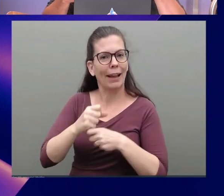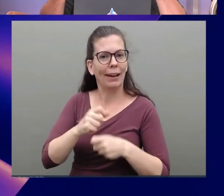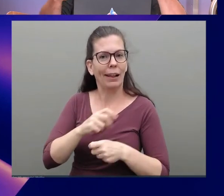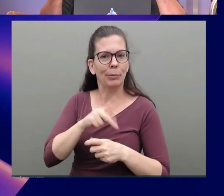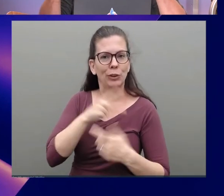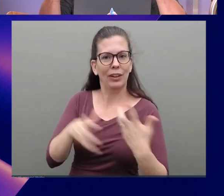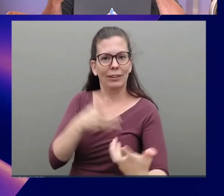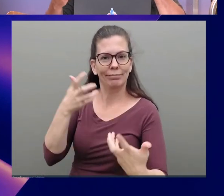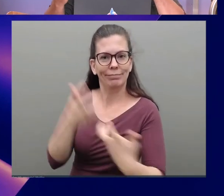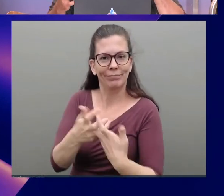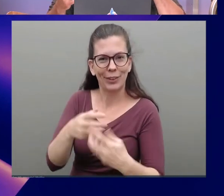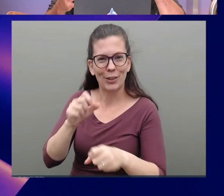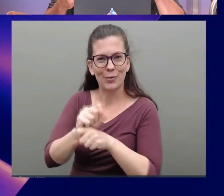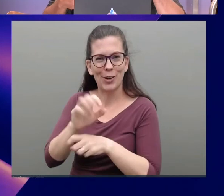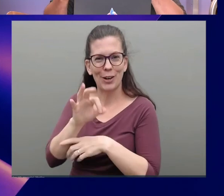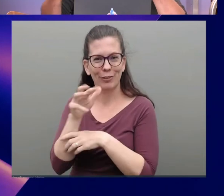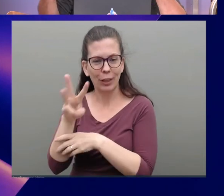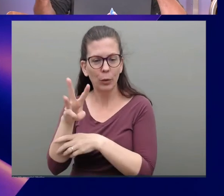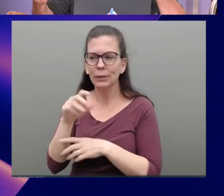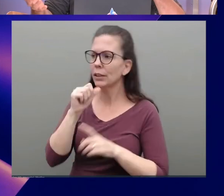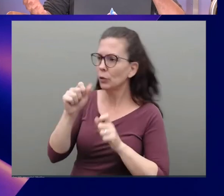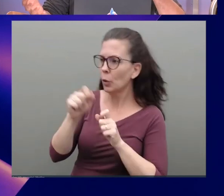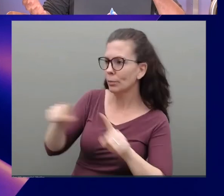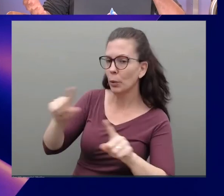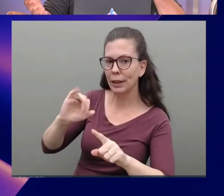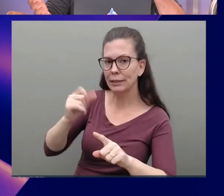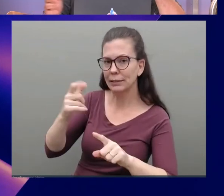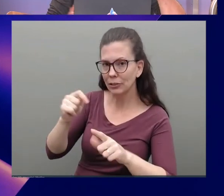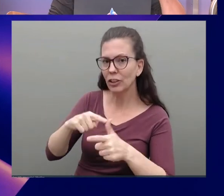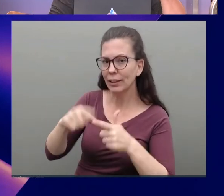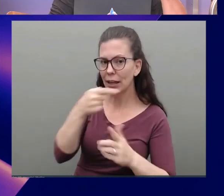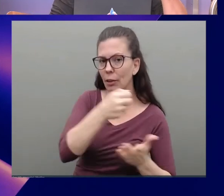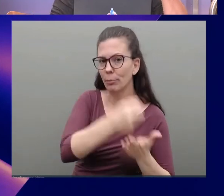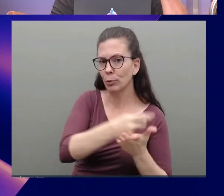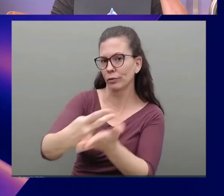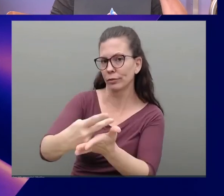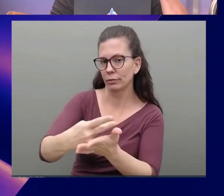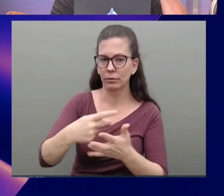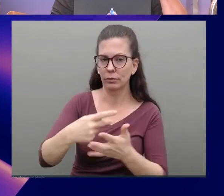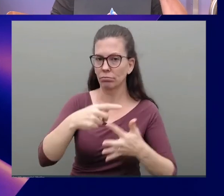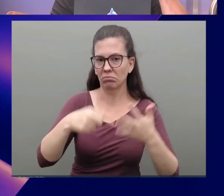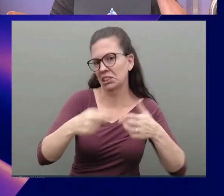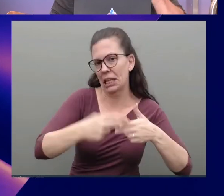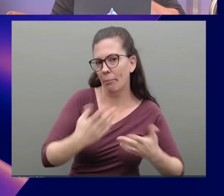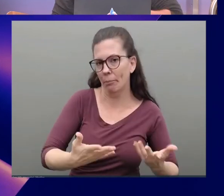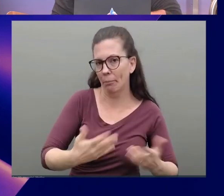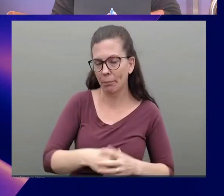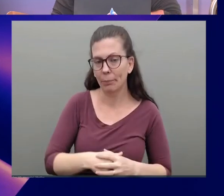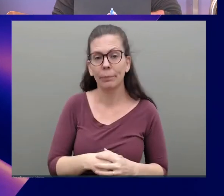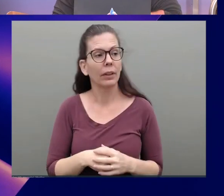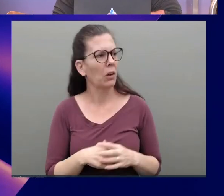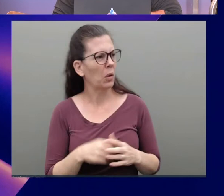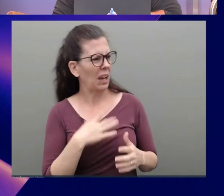that would say like, "Don't deploy this extension until the following people have approved it." [Dani] Oh, I like that. I'm not gonna create all of that right now.